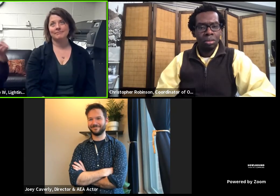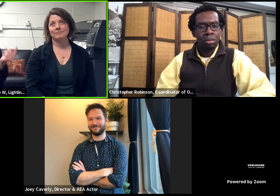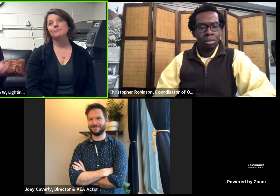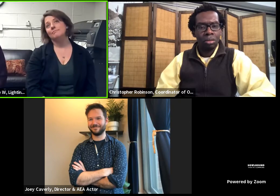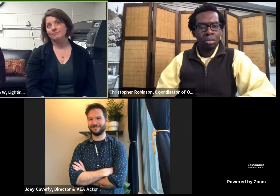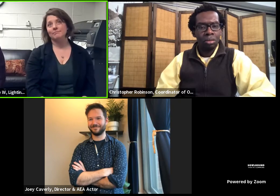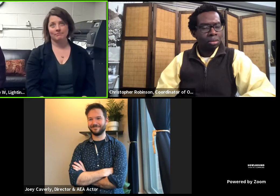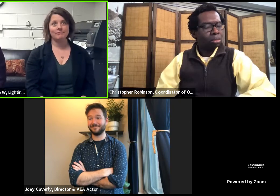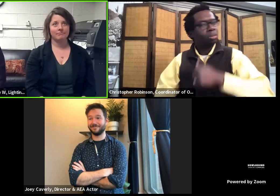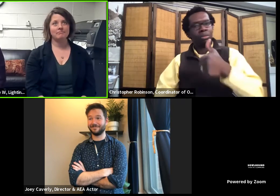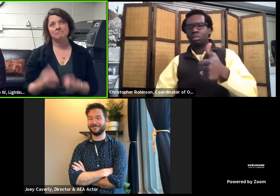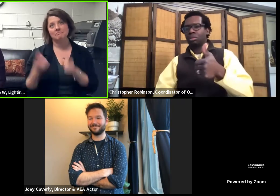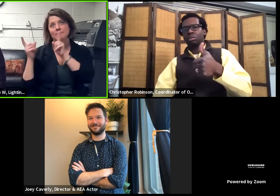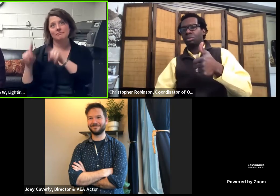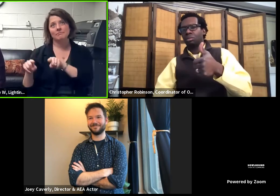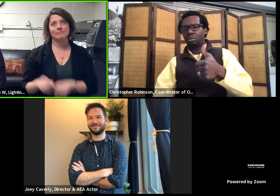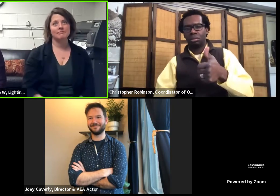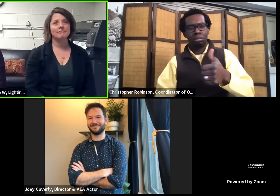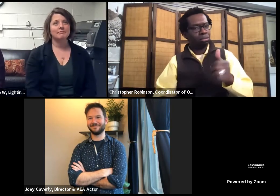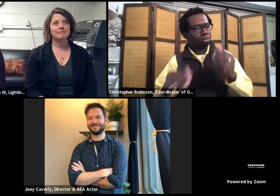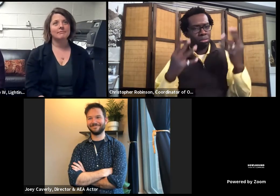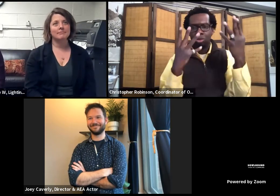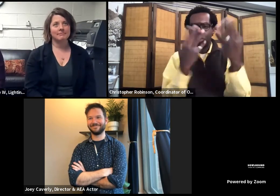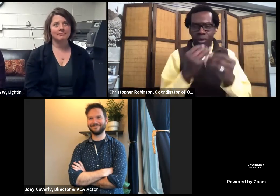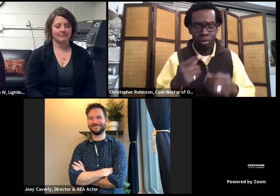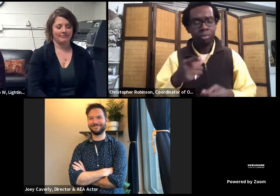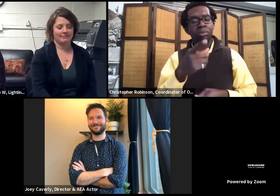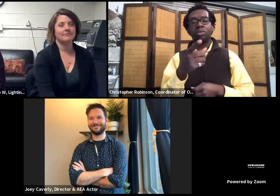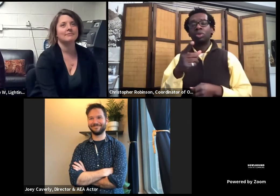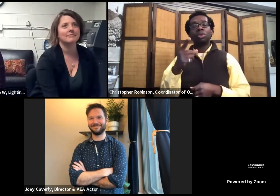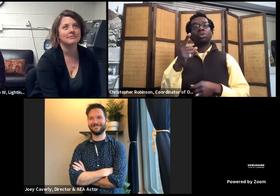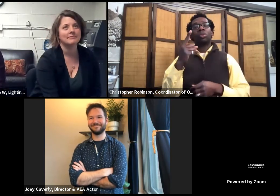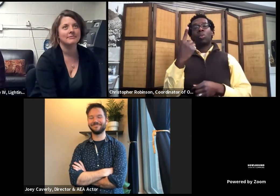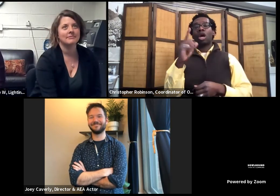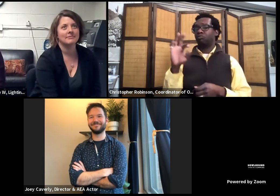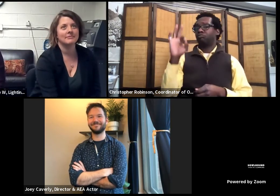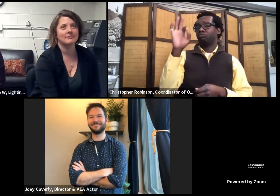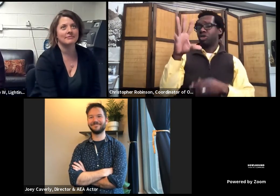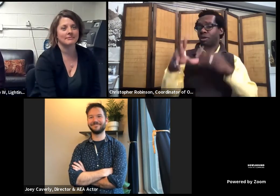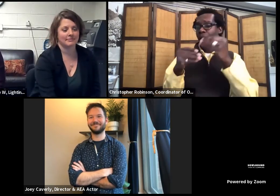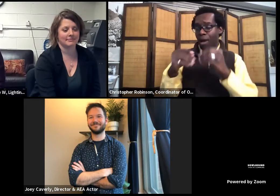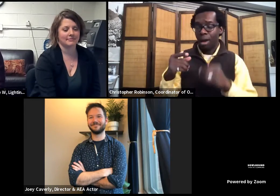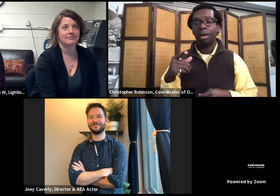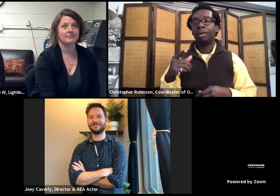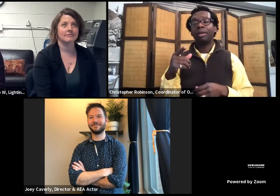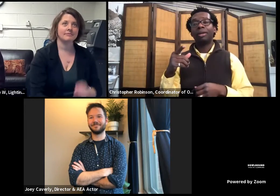and how far away the audience is from the stage, et cetera. Annie said, "Yeah, I agree."